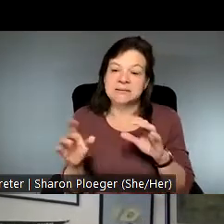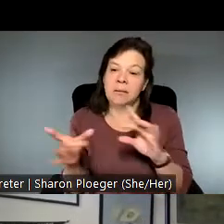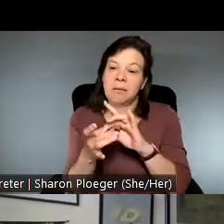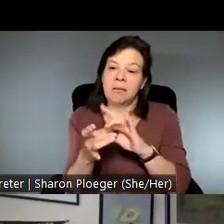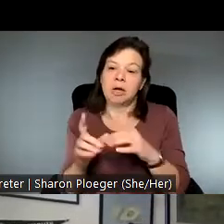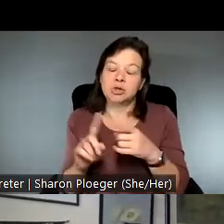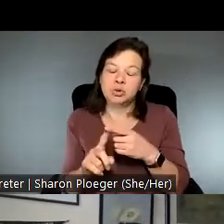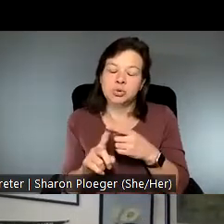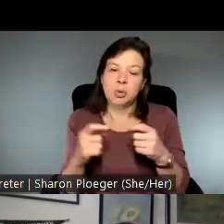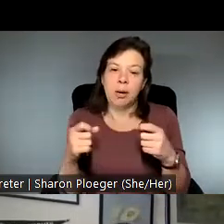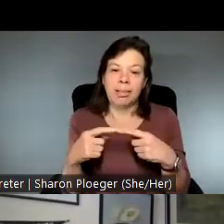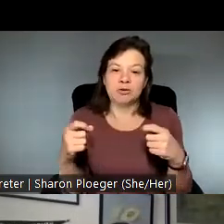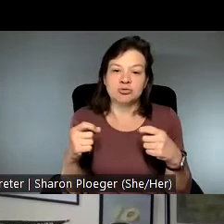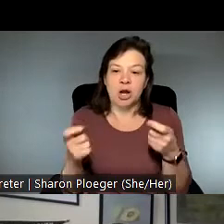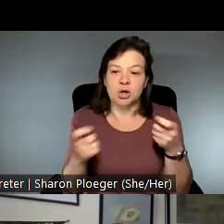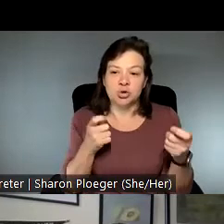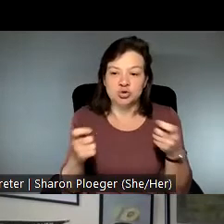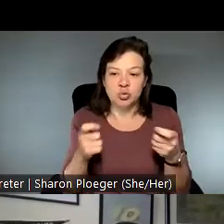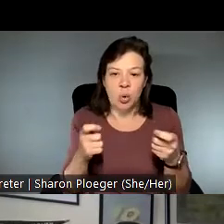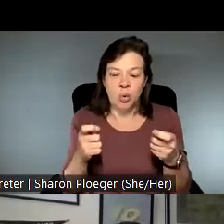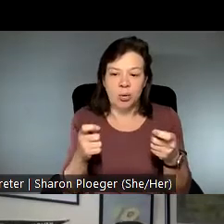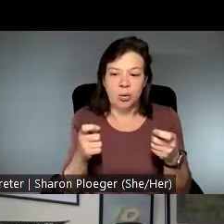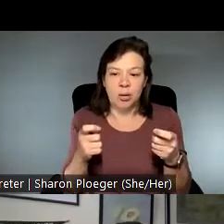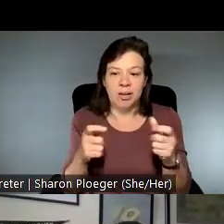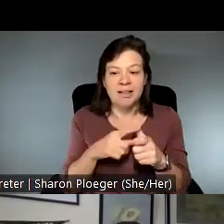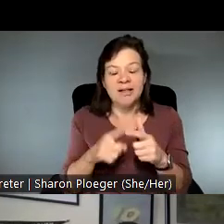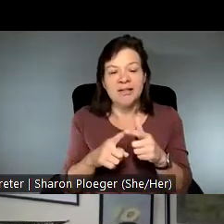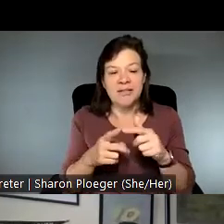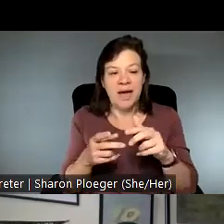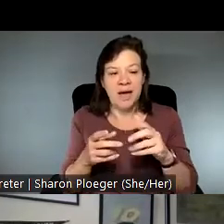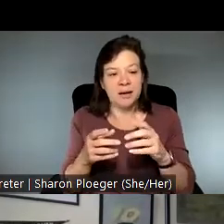which raises each dot to form a Braille character.